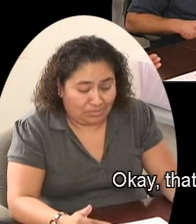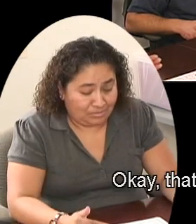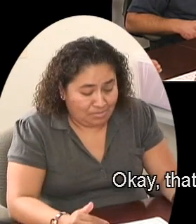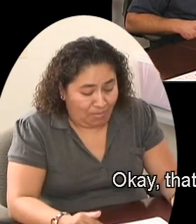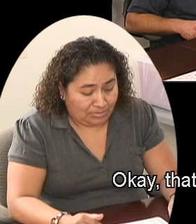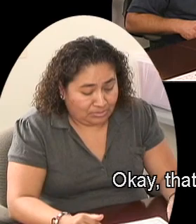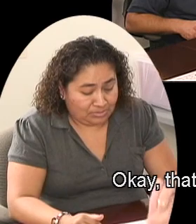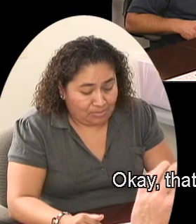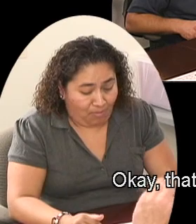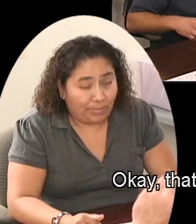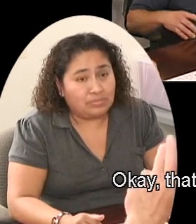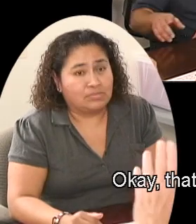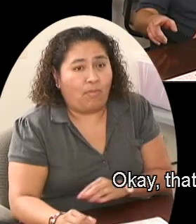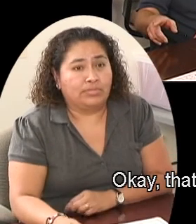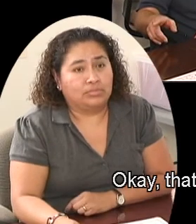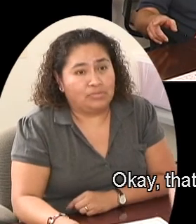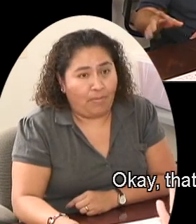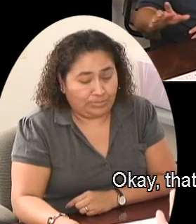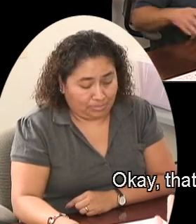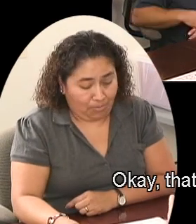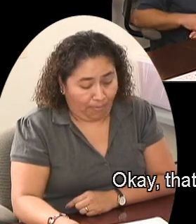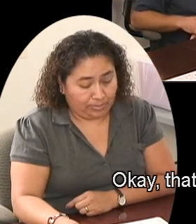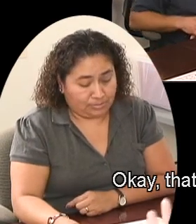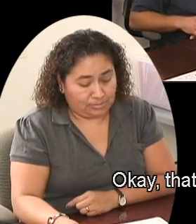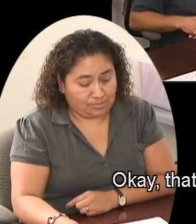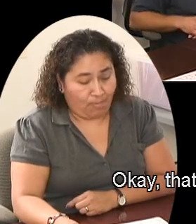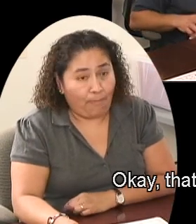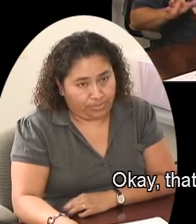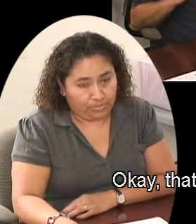Okay, that's fine. Finished.